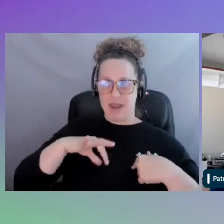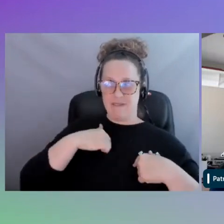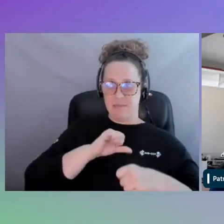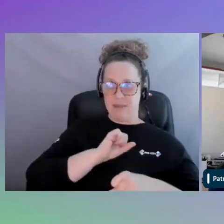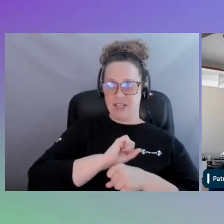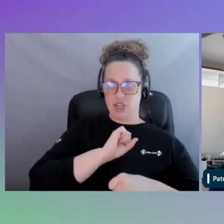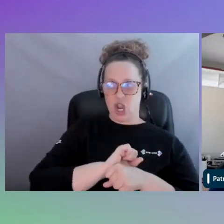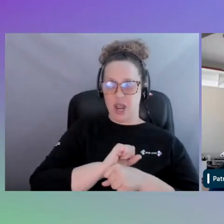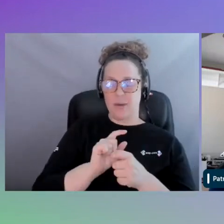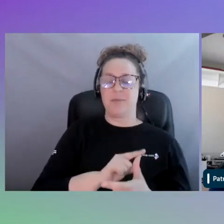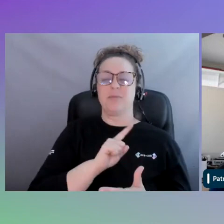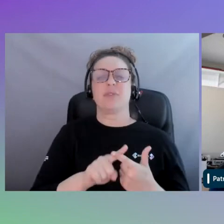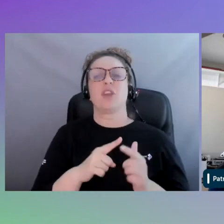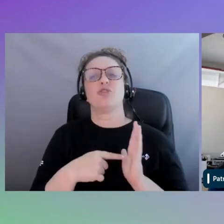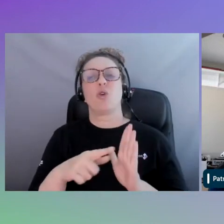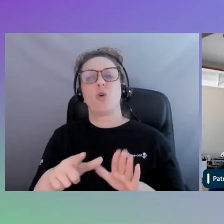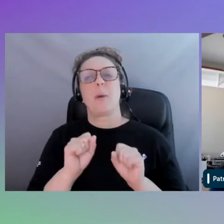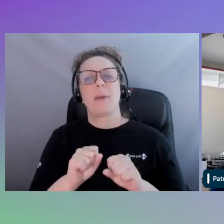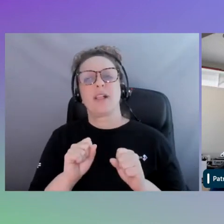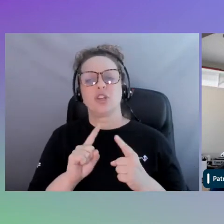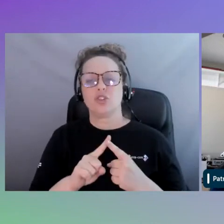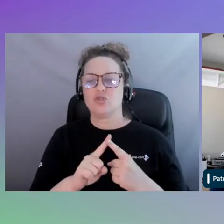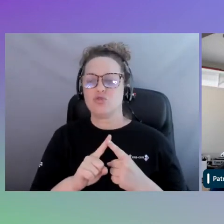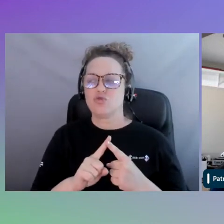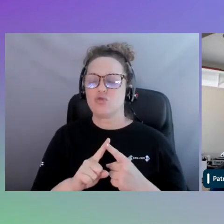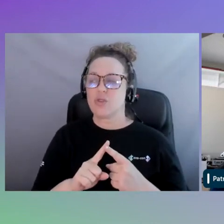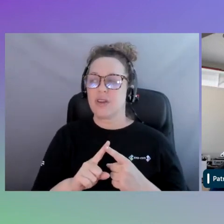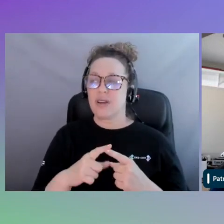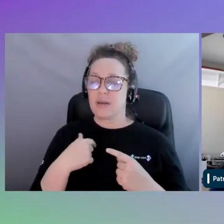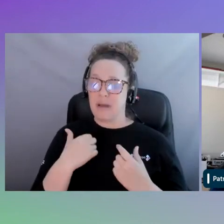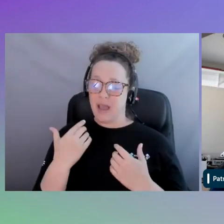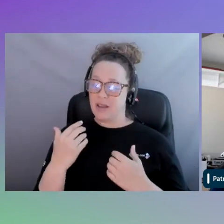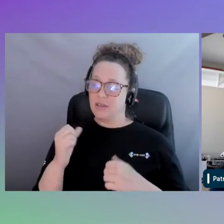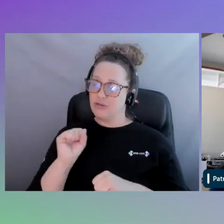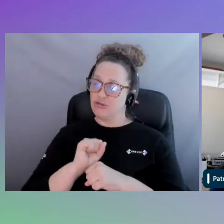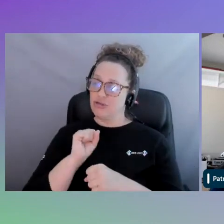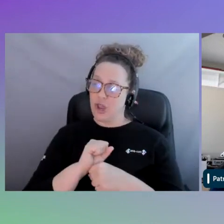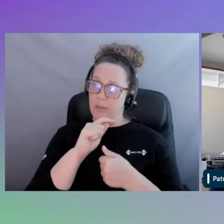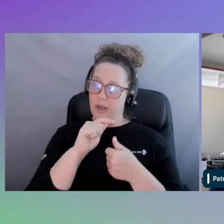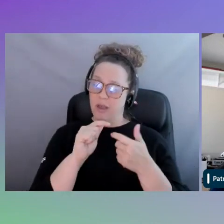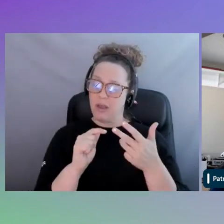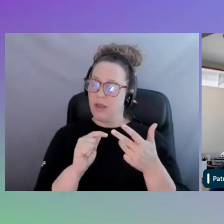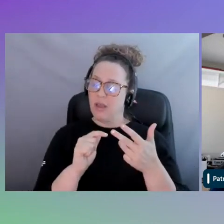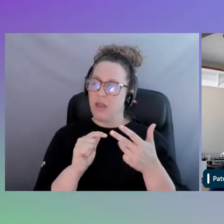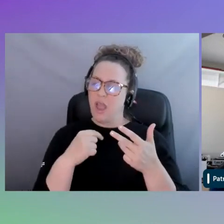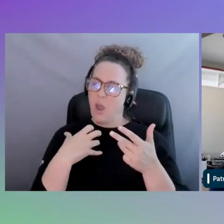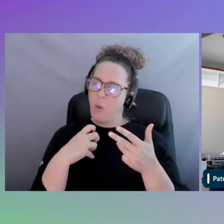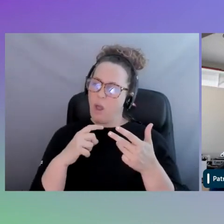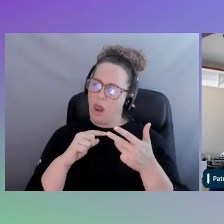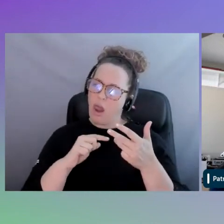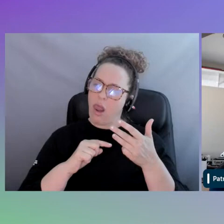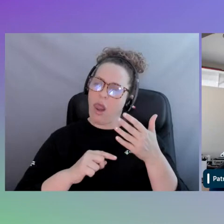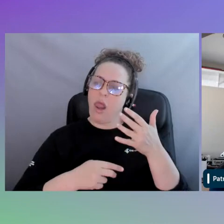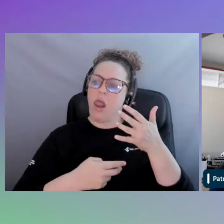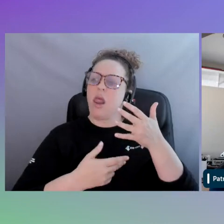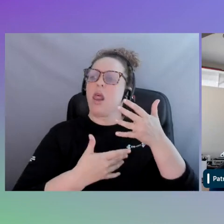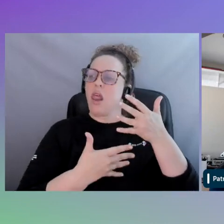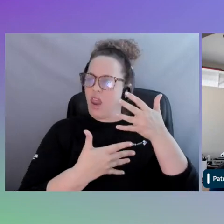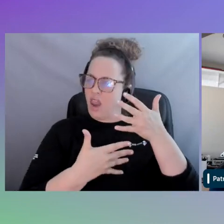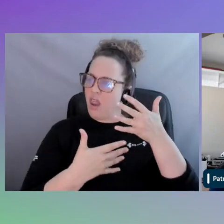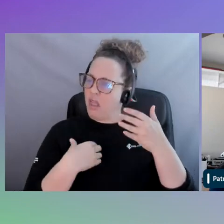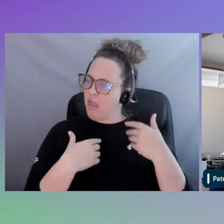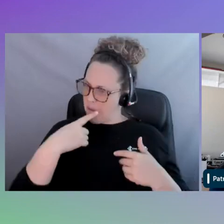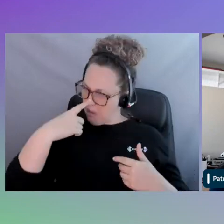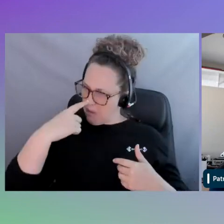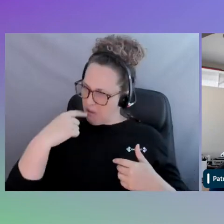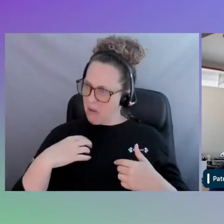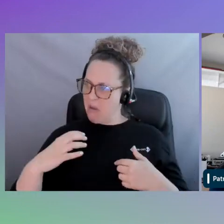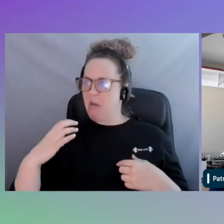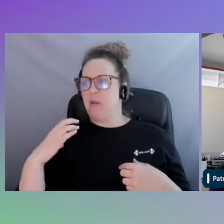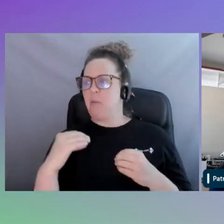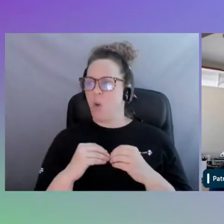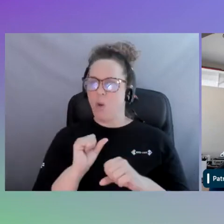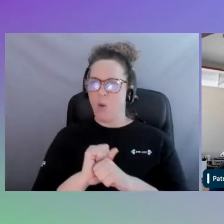the extra mile and if that event is going to take four hours of